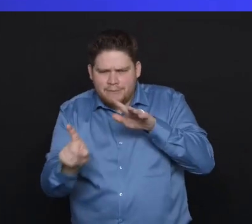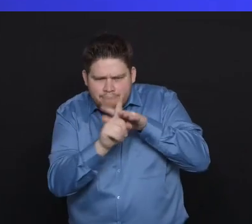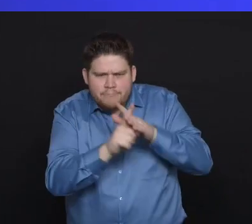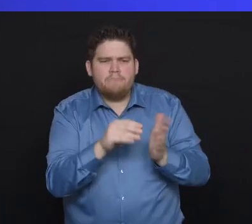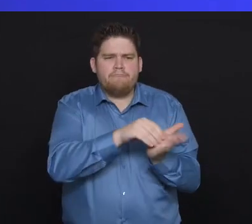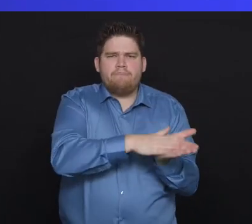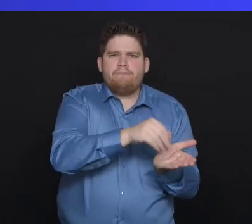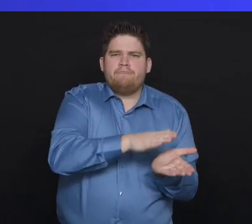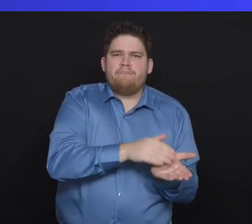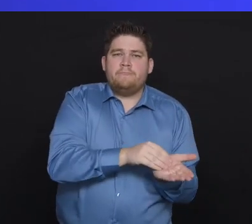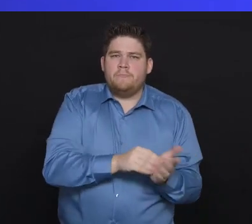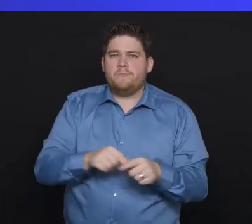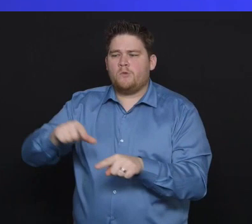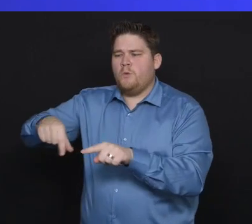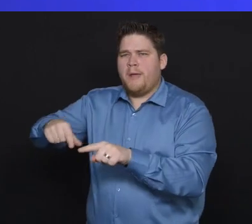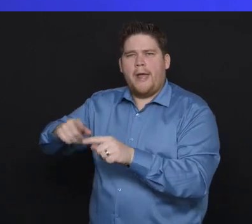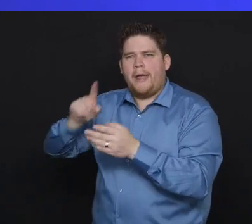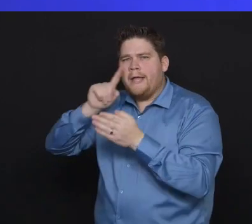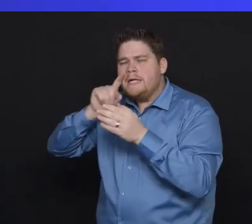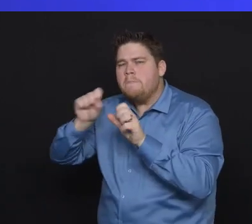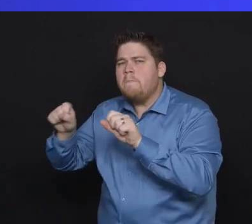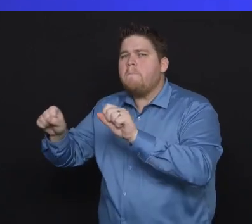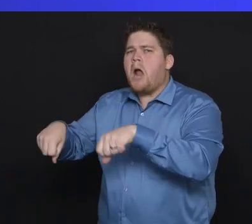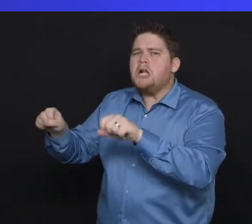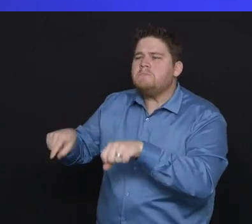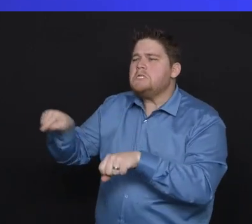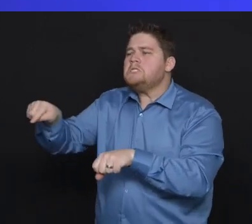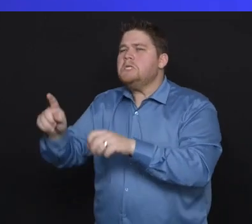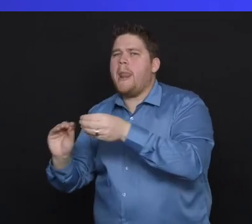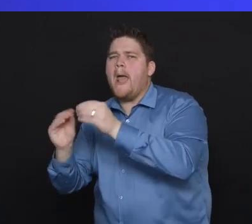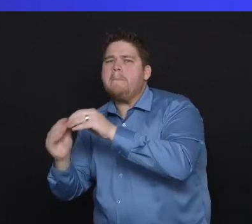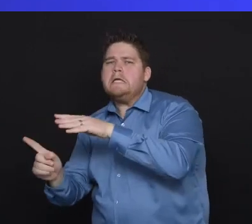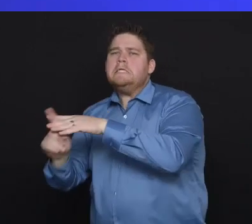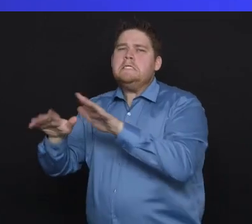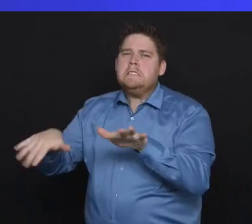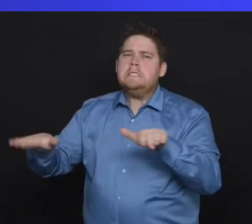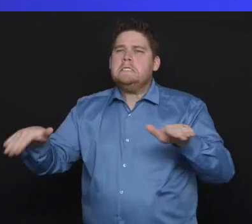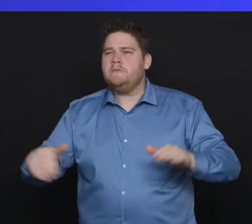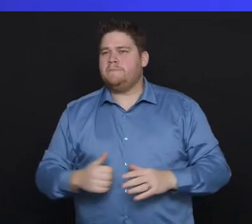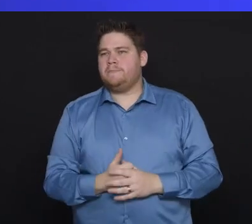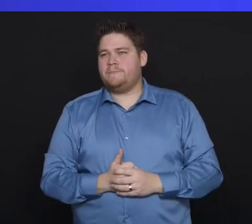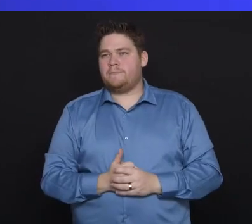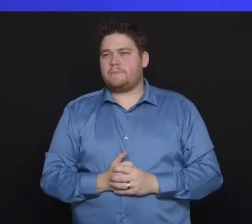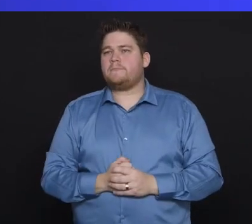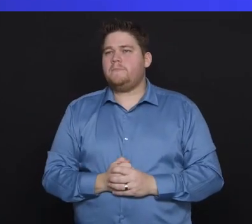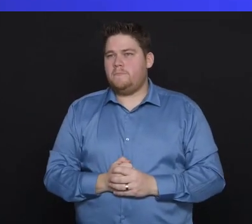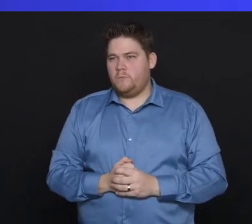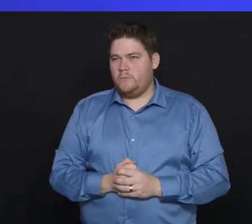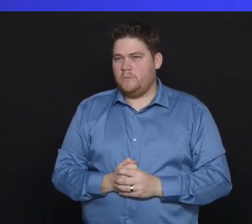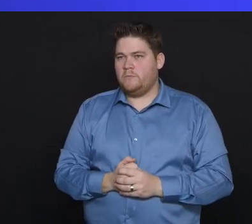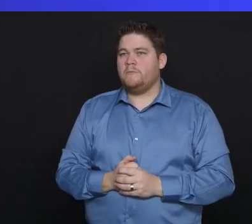labs across the province. For number of time, those tests had to be validated and we had a little bit of the catchup.